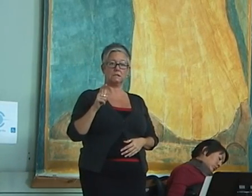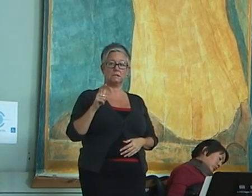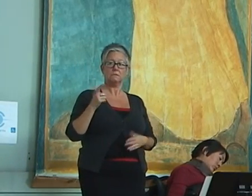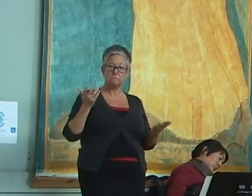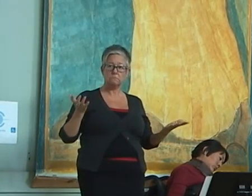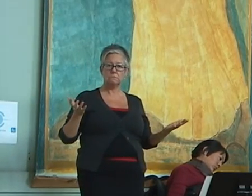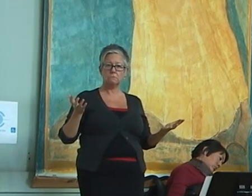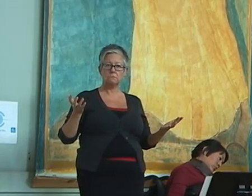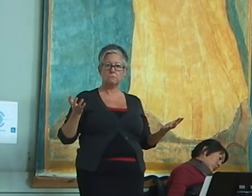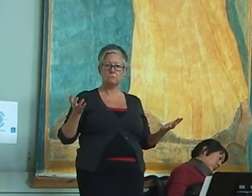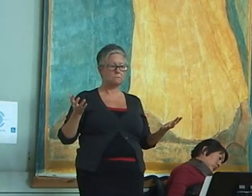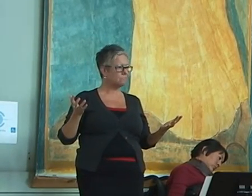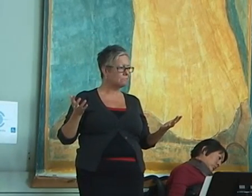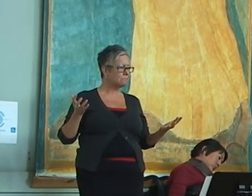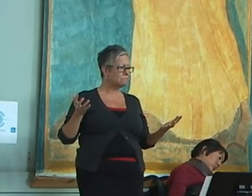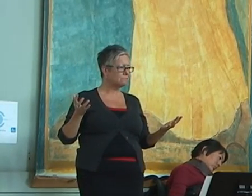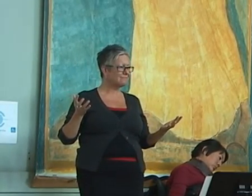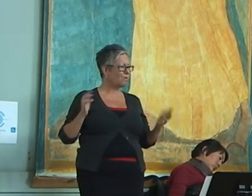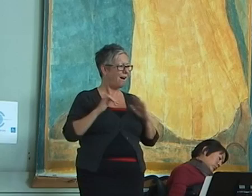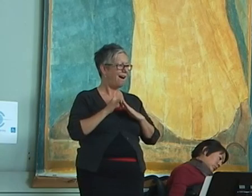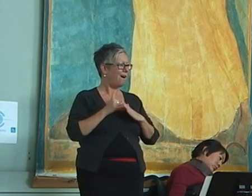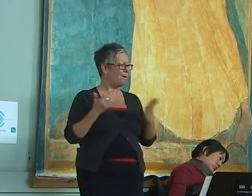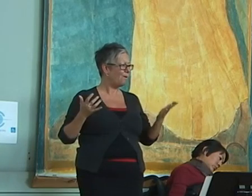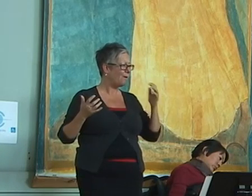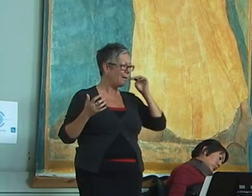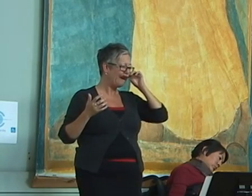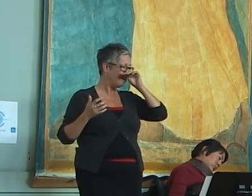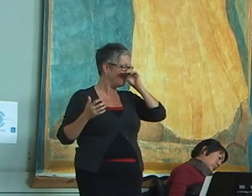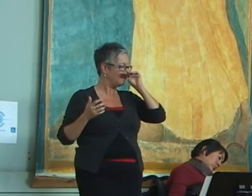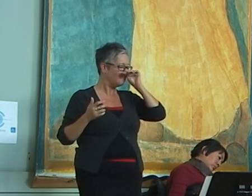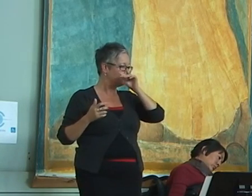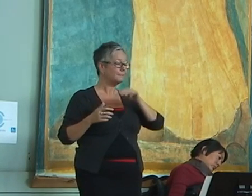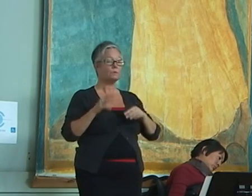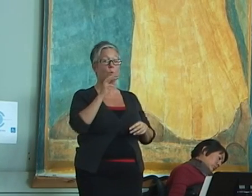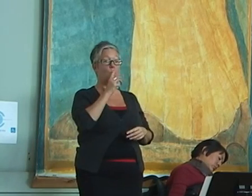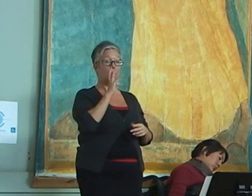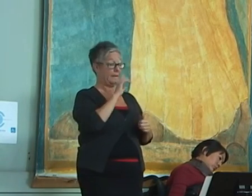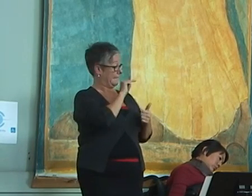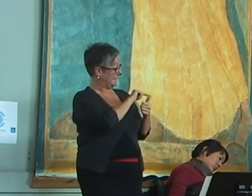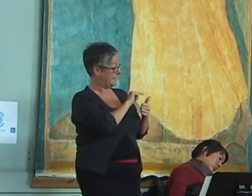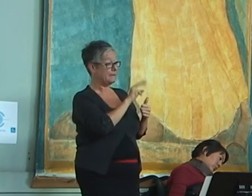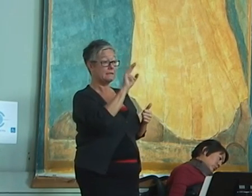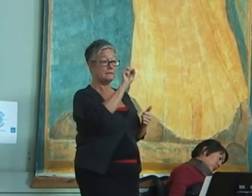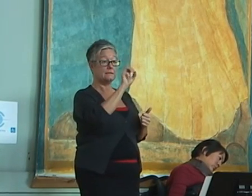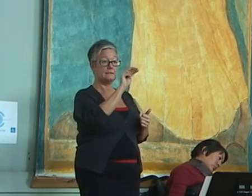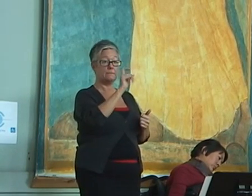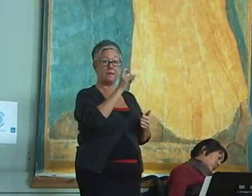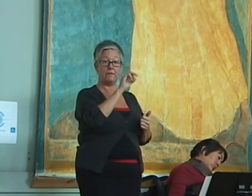So the question is, will he, will Mr. Ford be able to deliver on this?